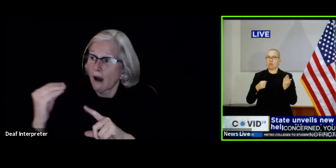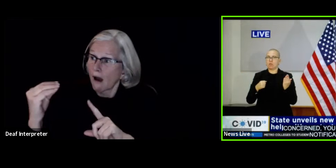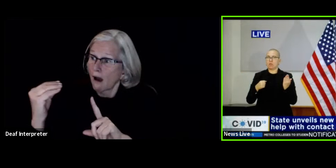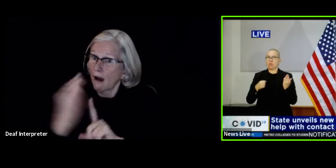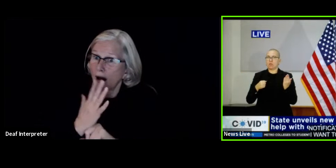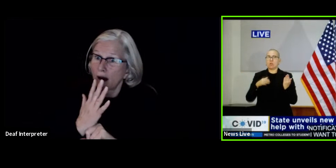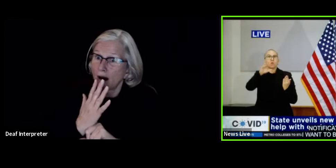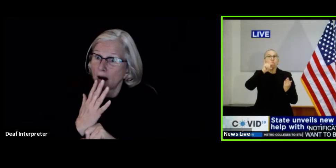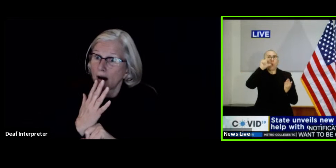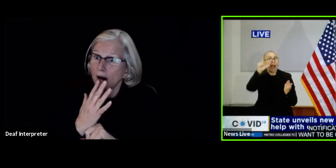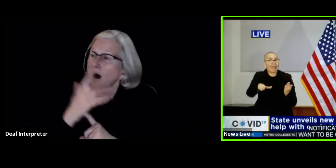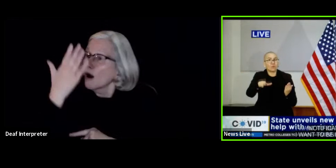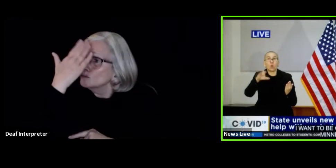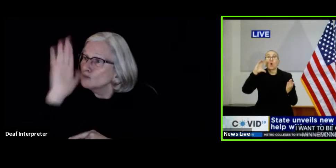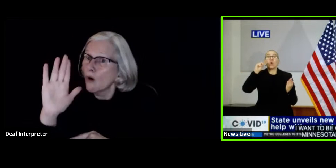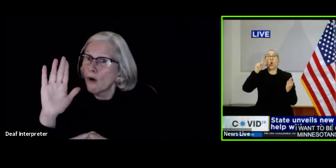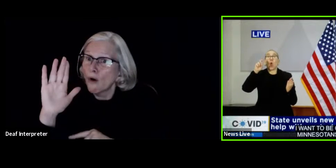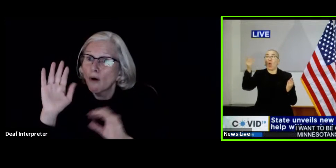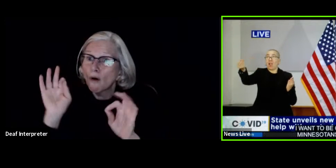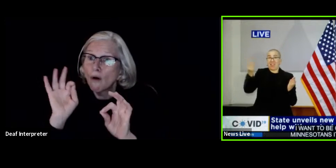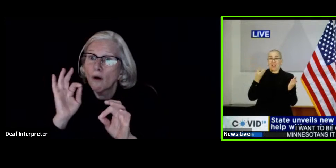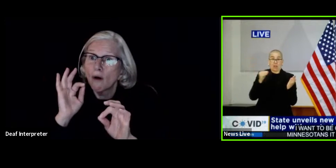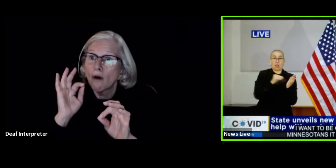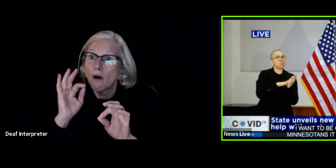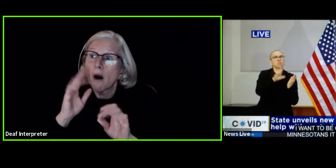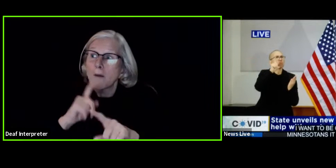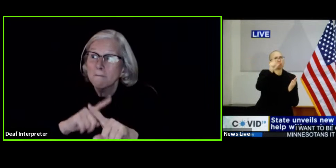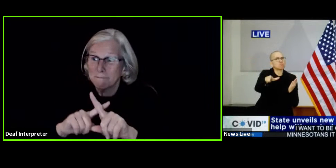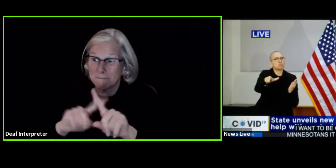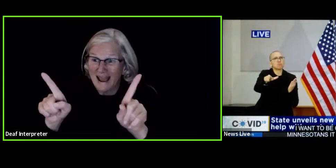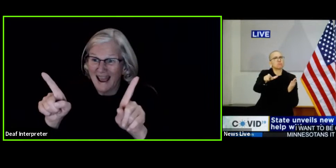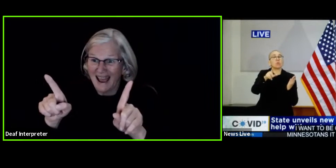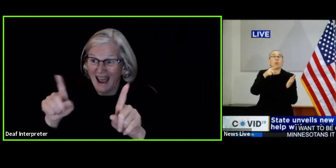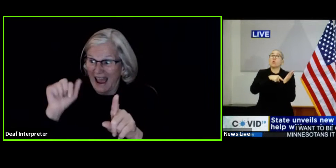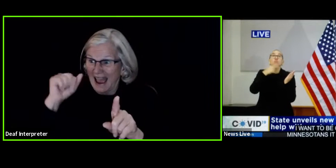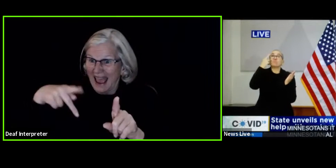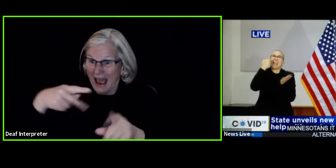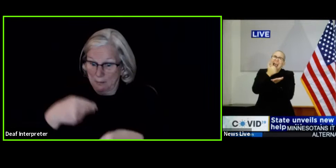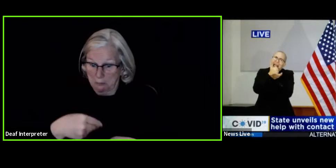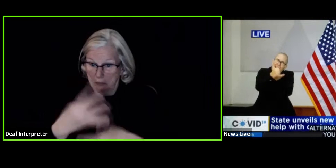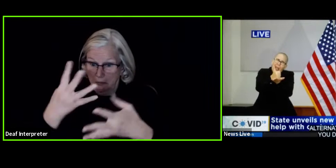TO NOTIFY OTHERS THAT ARE AROUND YOU. I WOULD STRONGLY ENCOURAGE IF NOT BEG YOU, PLEASE DO SO. IT'S RANDOM.